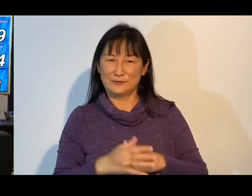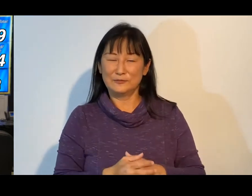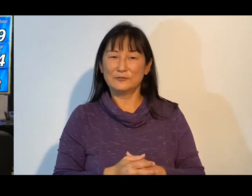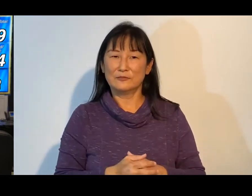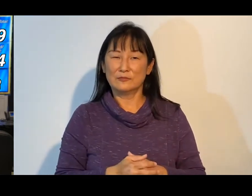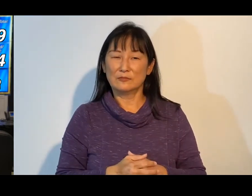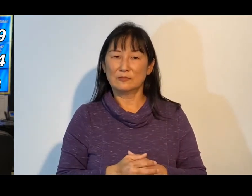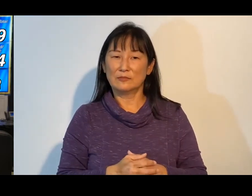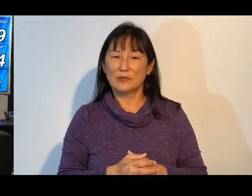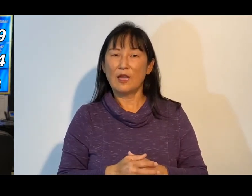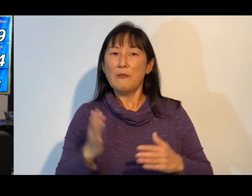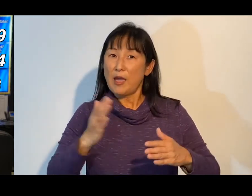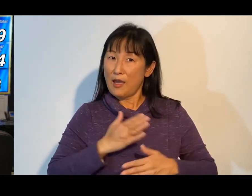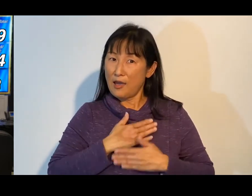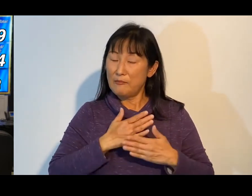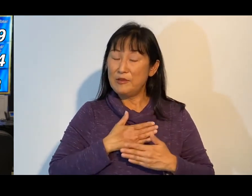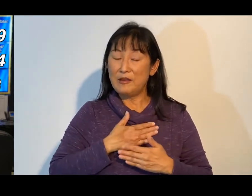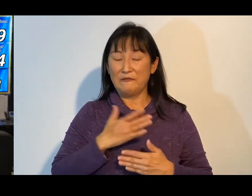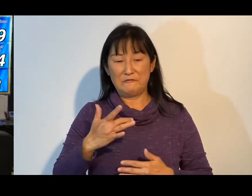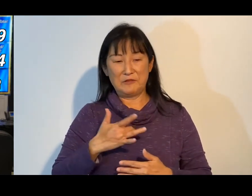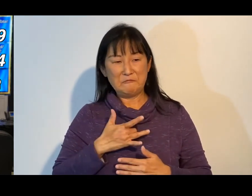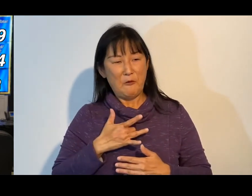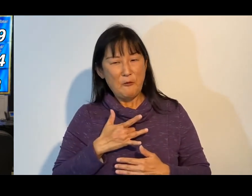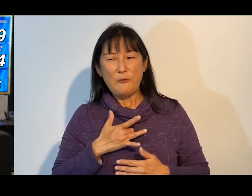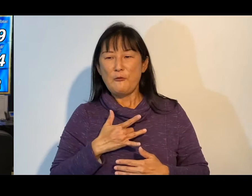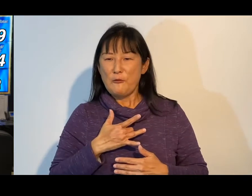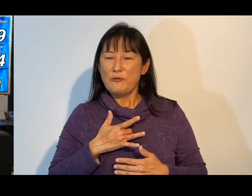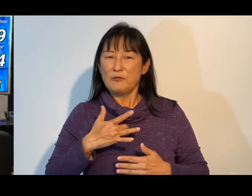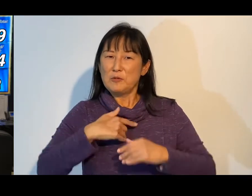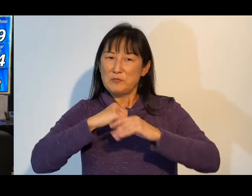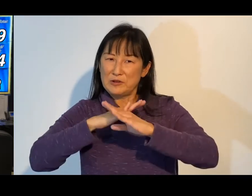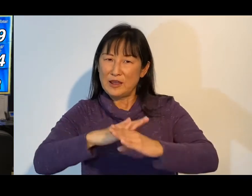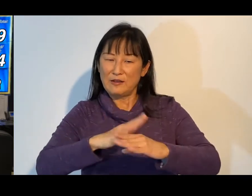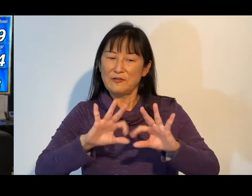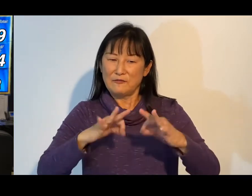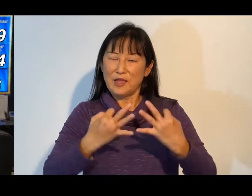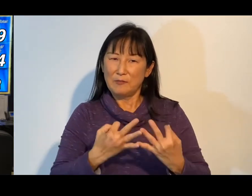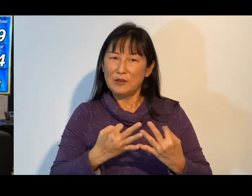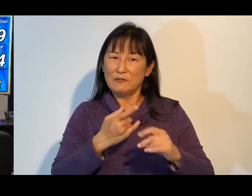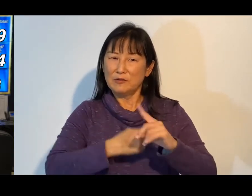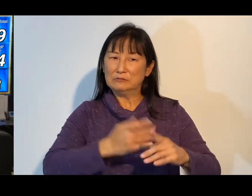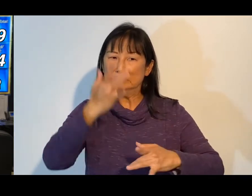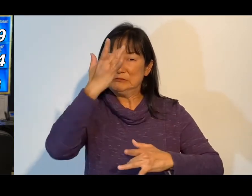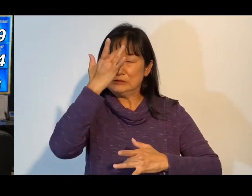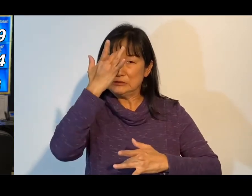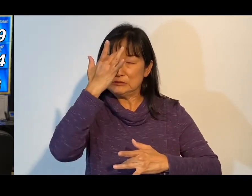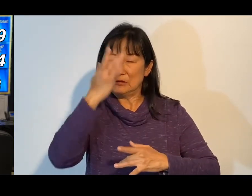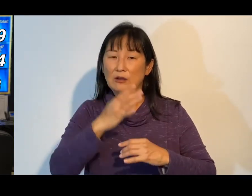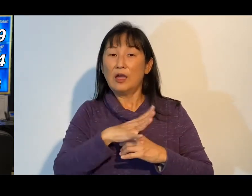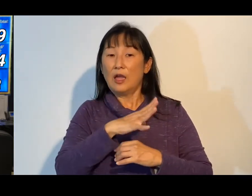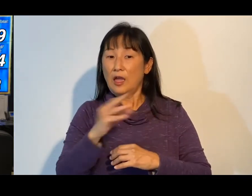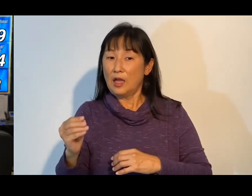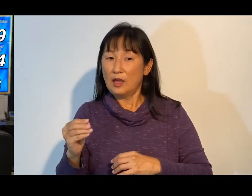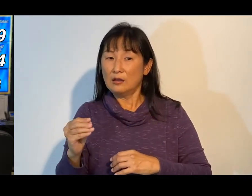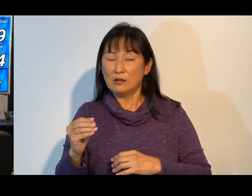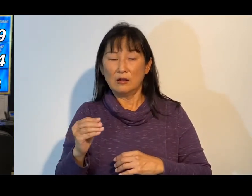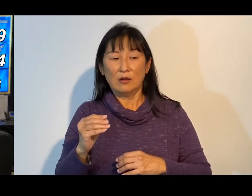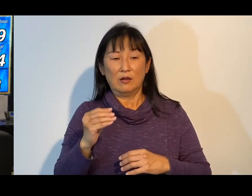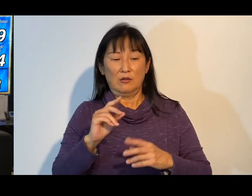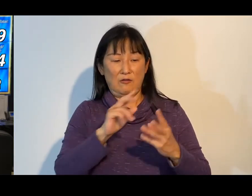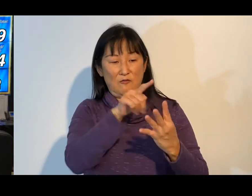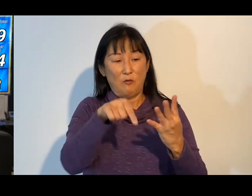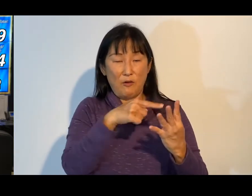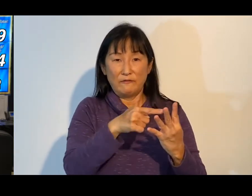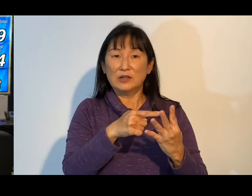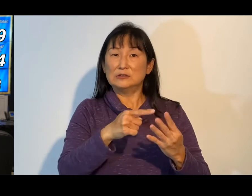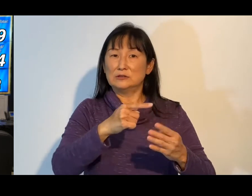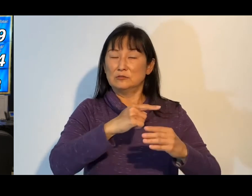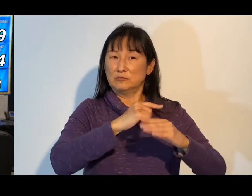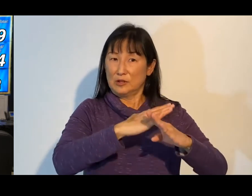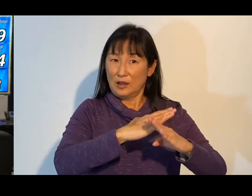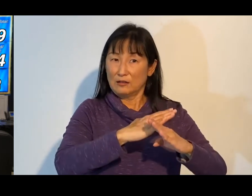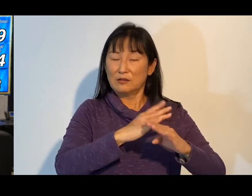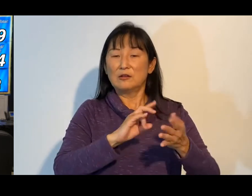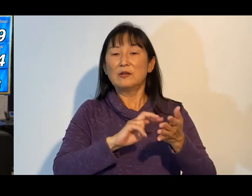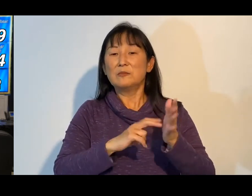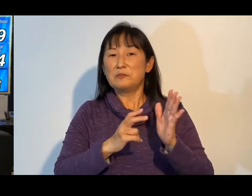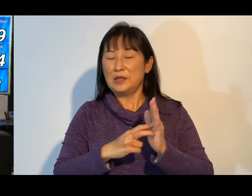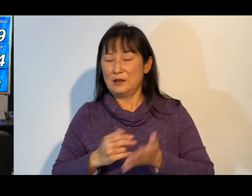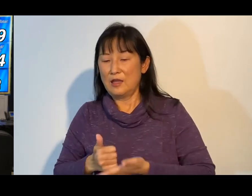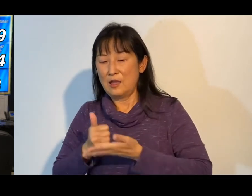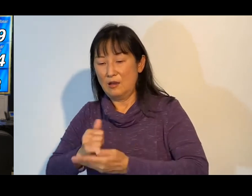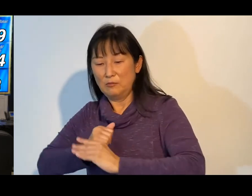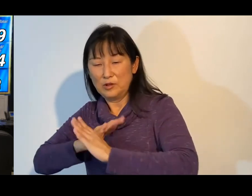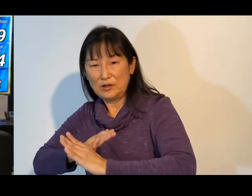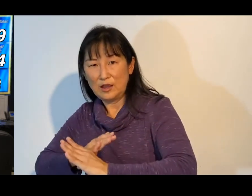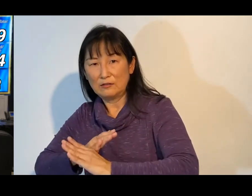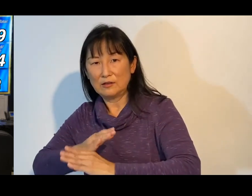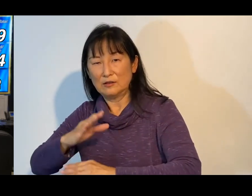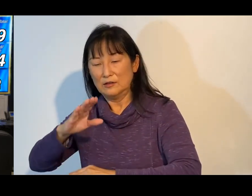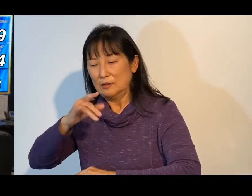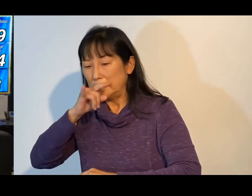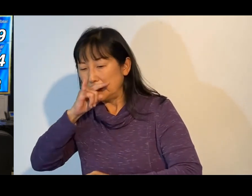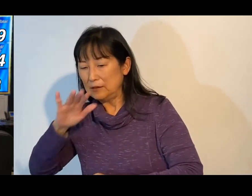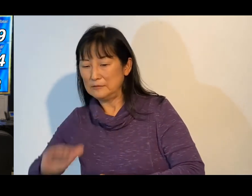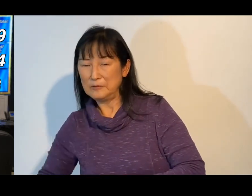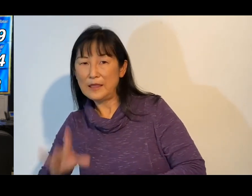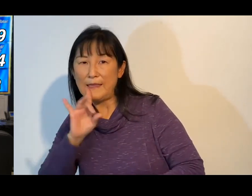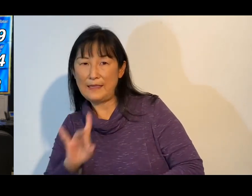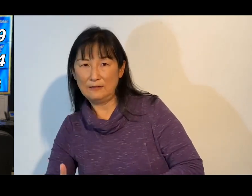I am happy to know we are all protected from this deadly disease. And by our being vaccinated, I am happy to know that we are also protecting our 8 year old child, who is too young to be